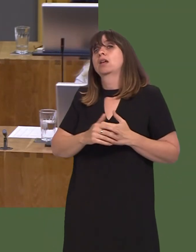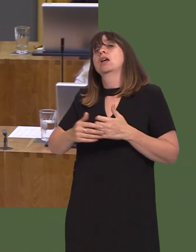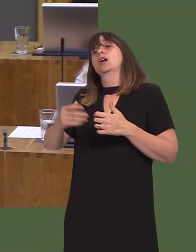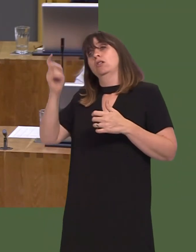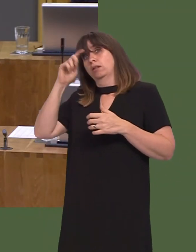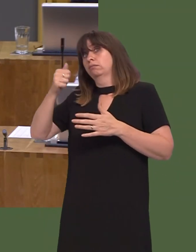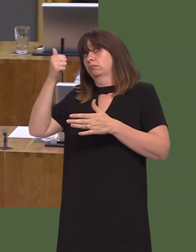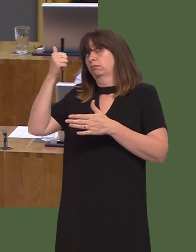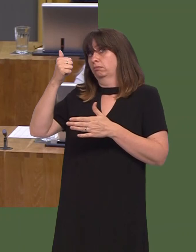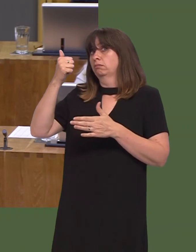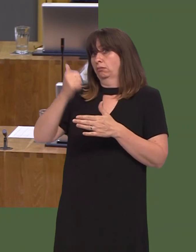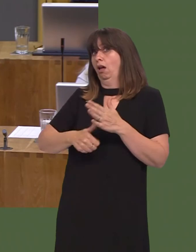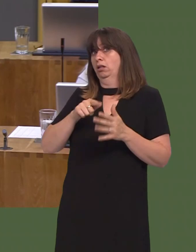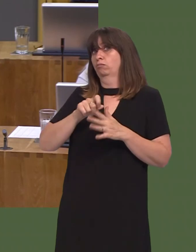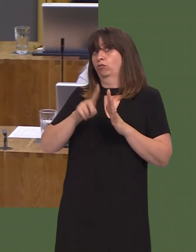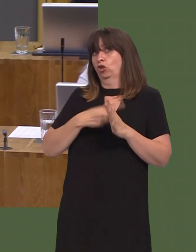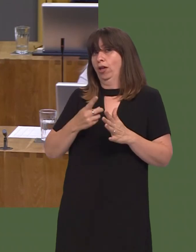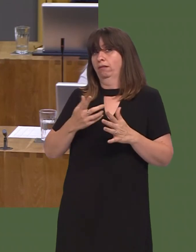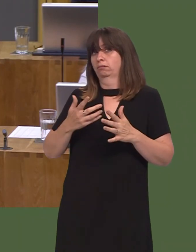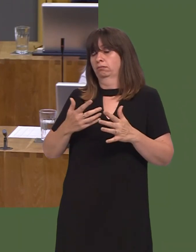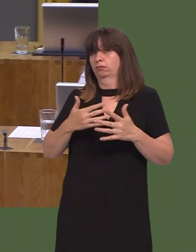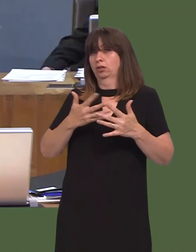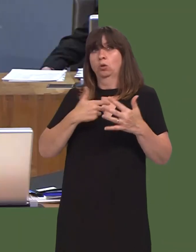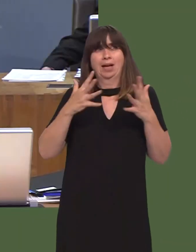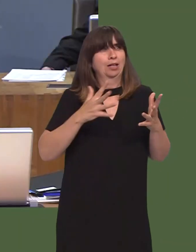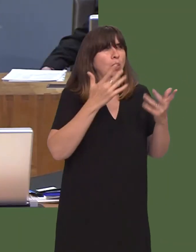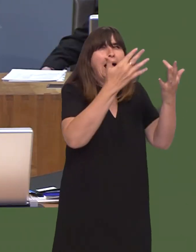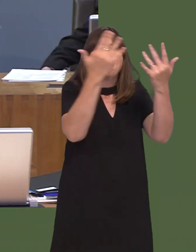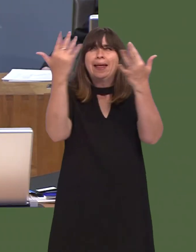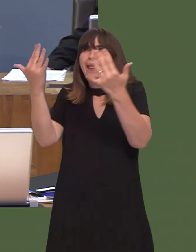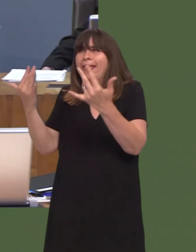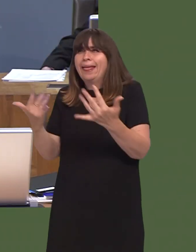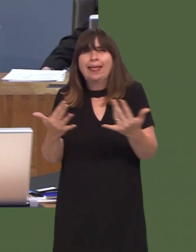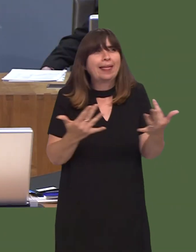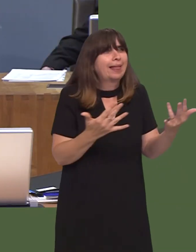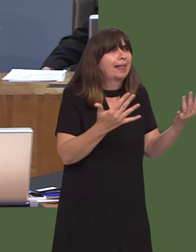nhw gael unrhyw fath o help. Y Llywydd / The Llywydd: Diolch iír Prif Weinidog. Yr eitem nesaf ar ein hagenda ni ywír datganiad a chyhoeddiad busnes, ac rydwín